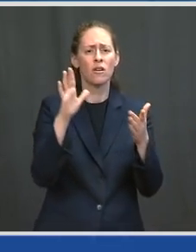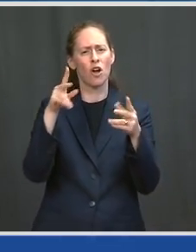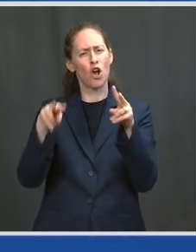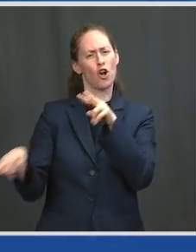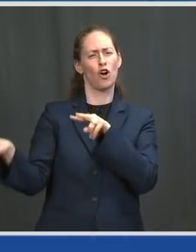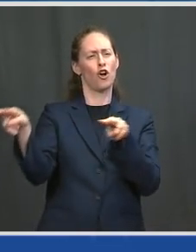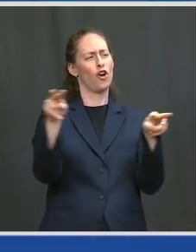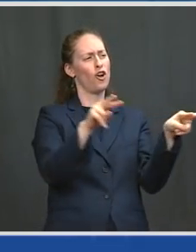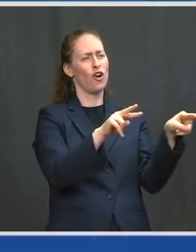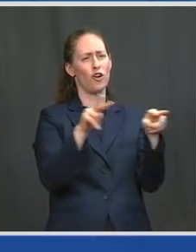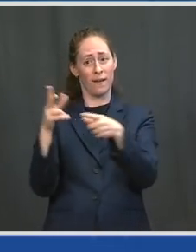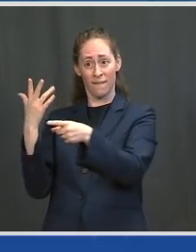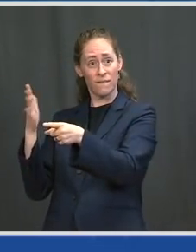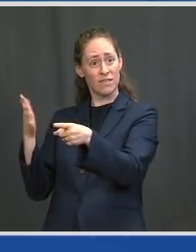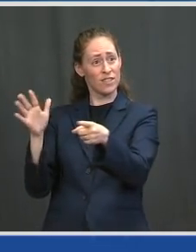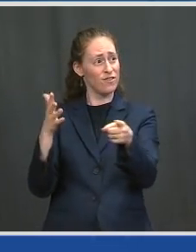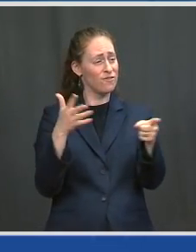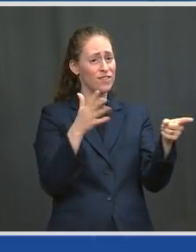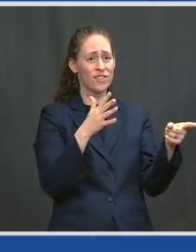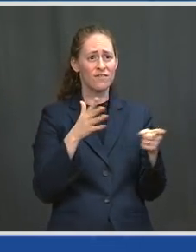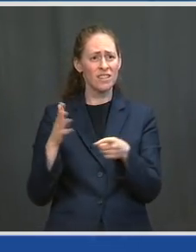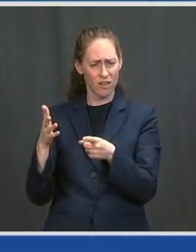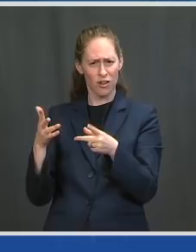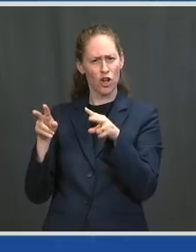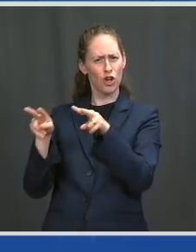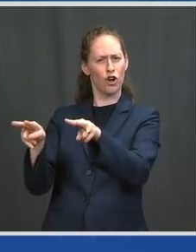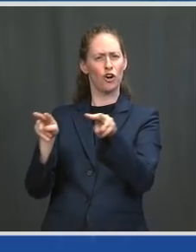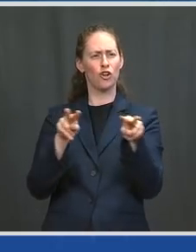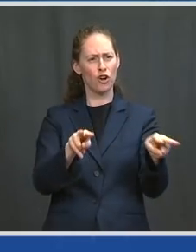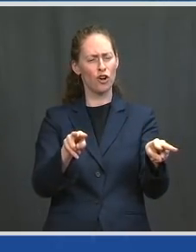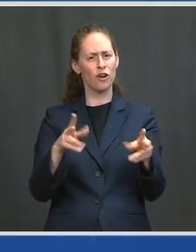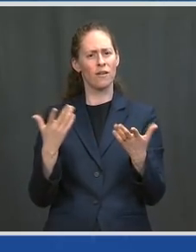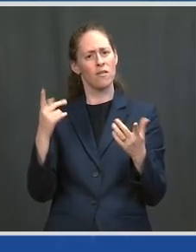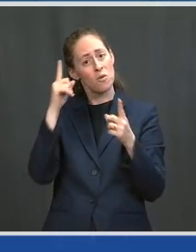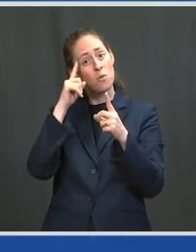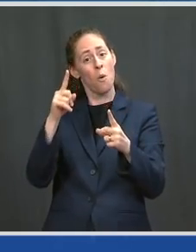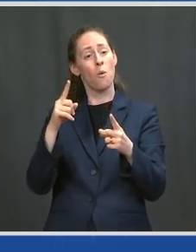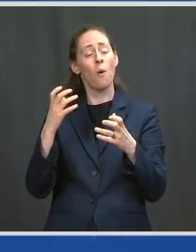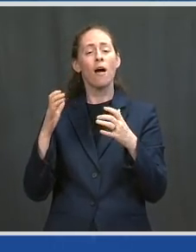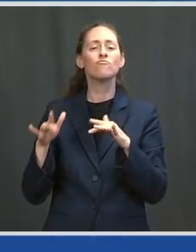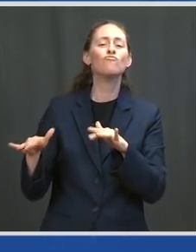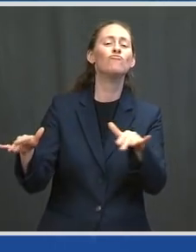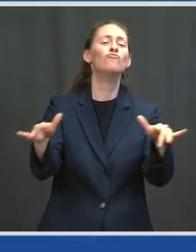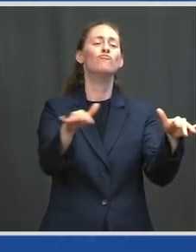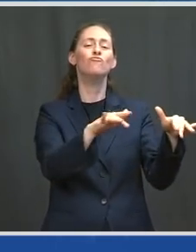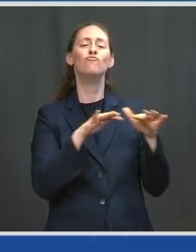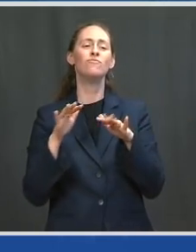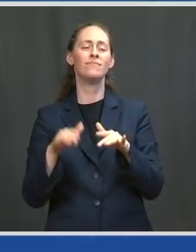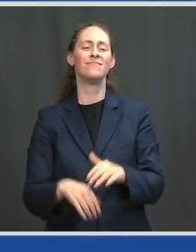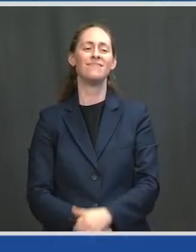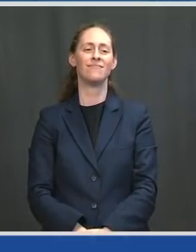and are getting back to living their lives -- the grandparents united with their grandkids; friends getting together again.